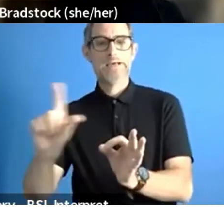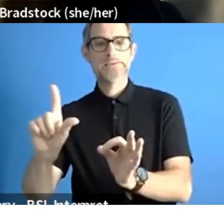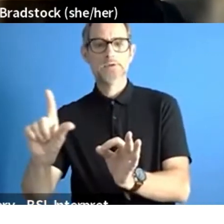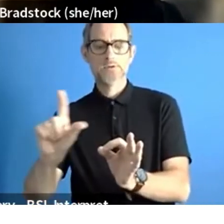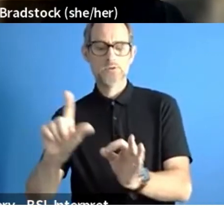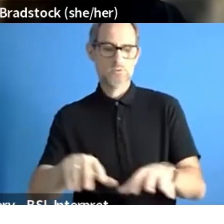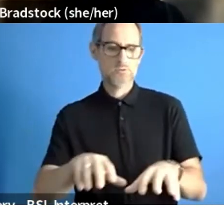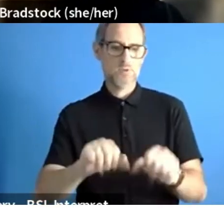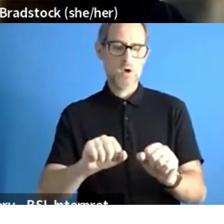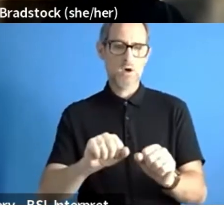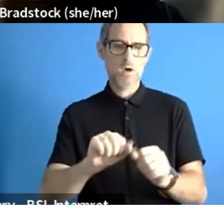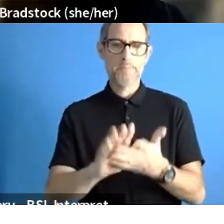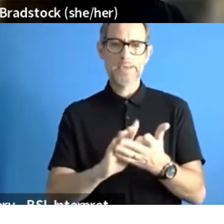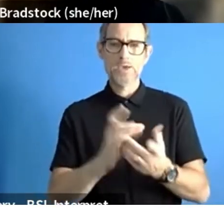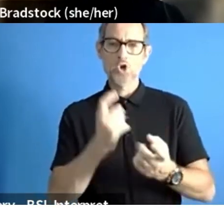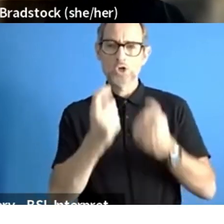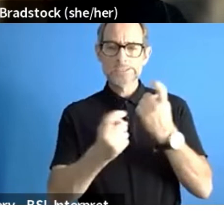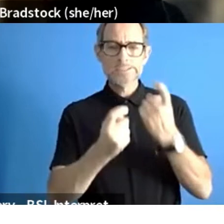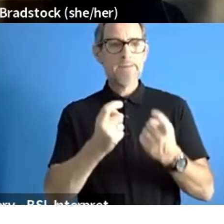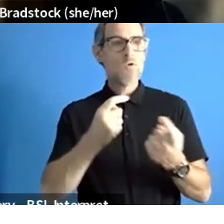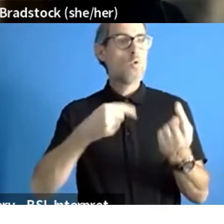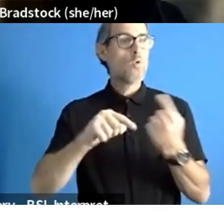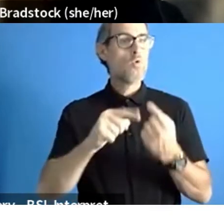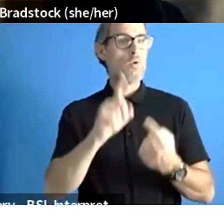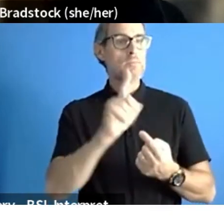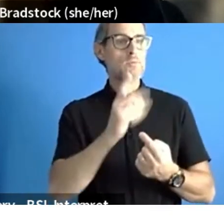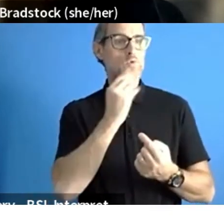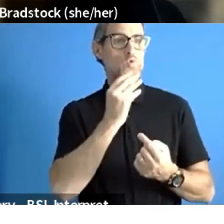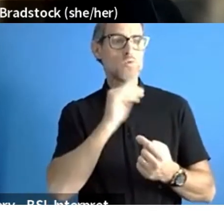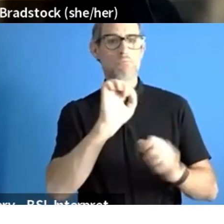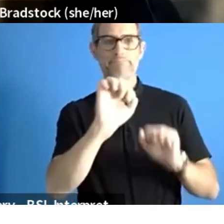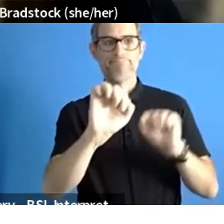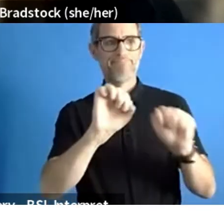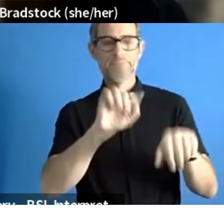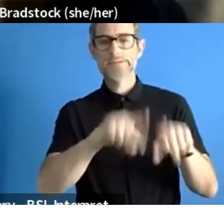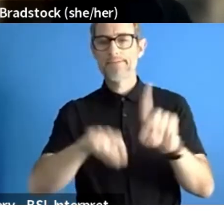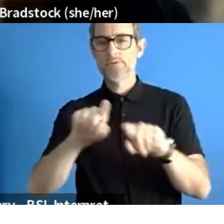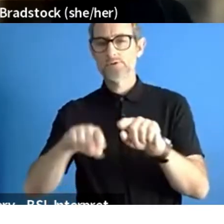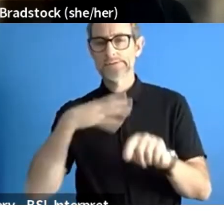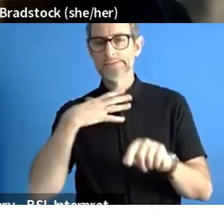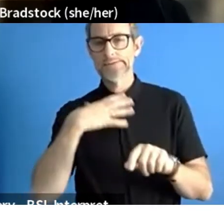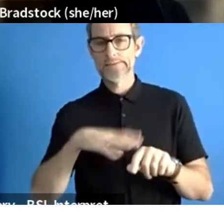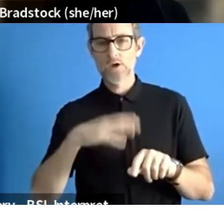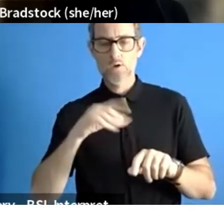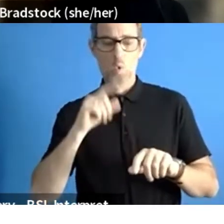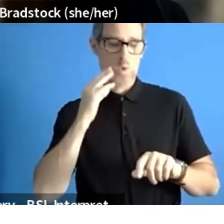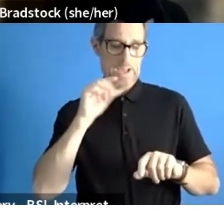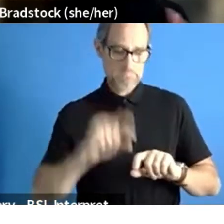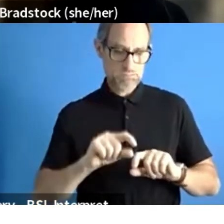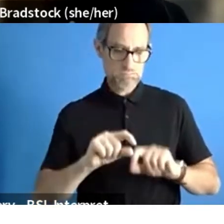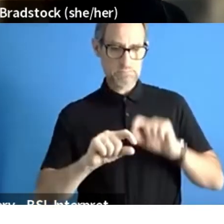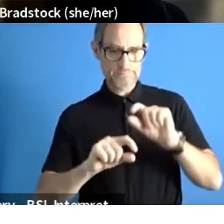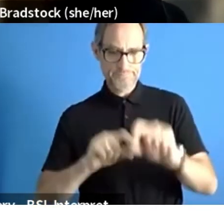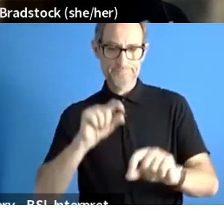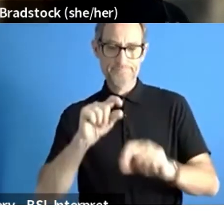means considering the diverse needs of all your users. This starts to not